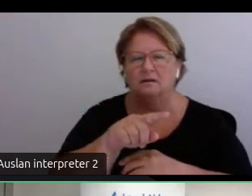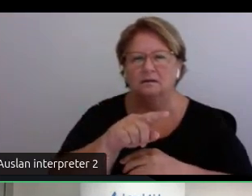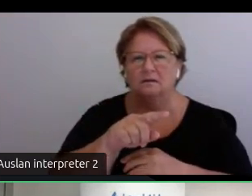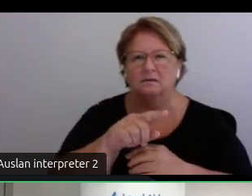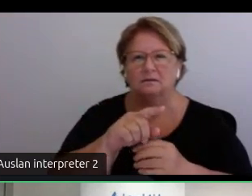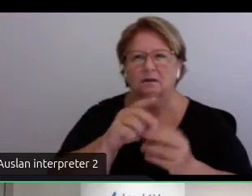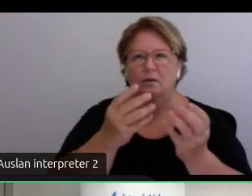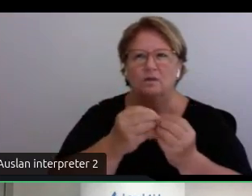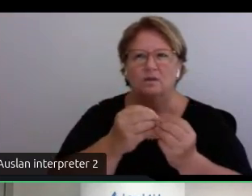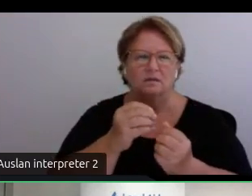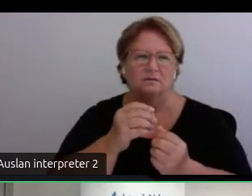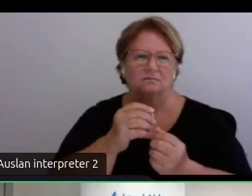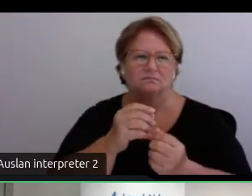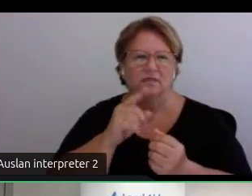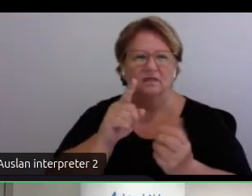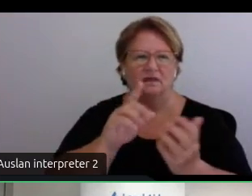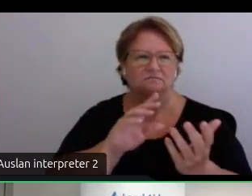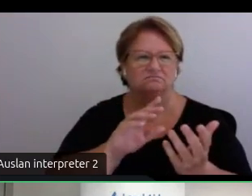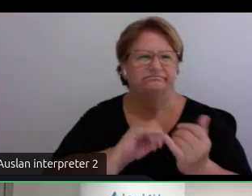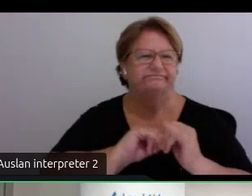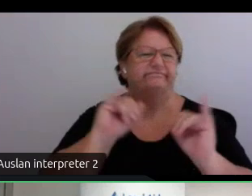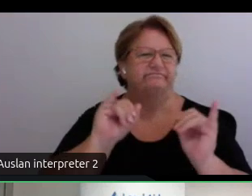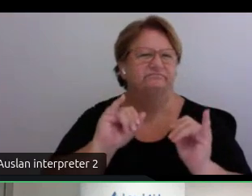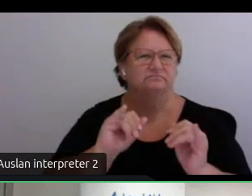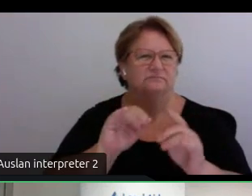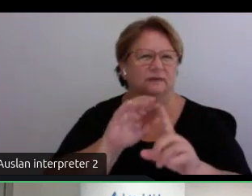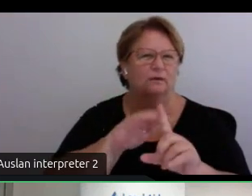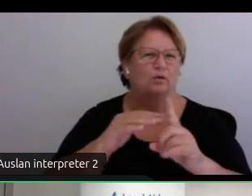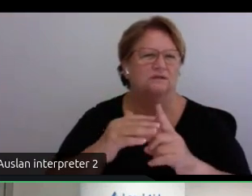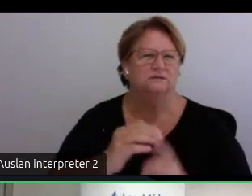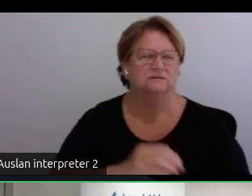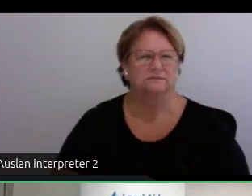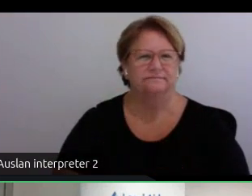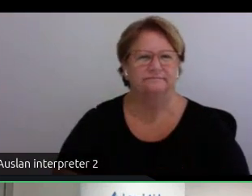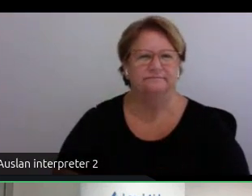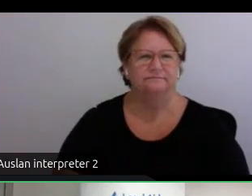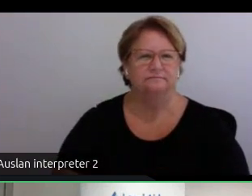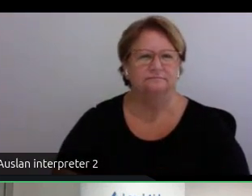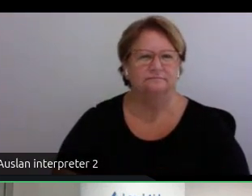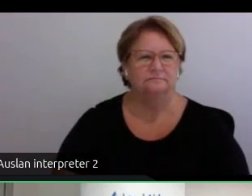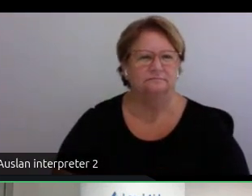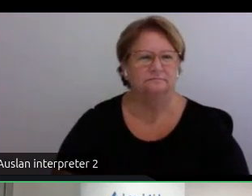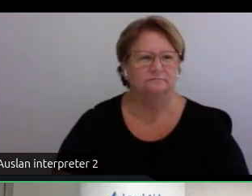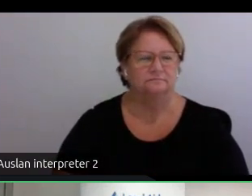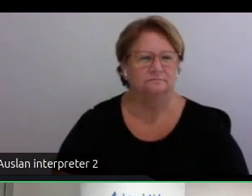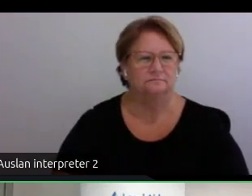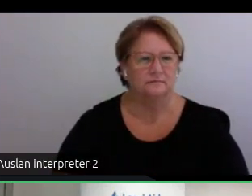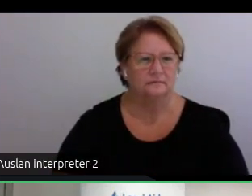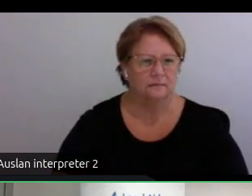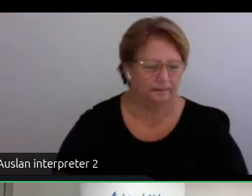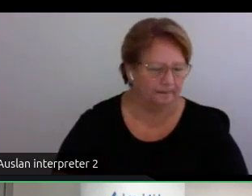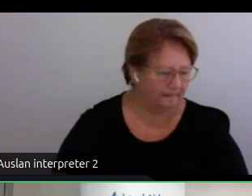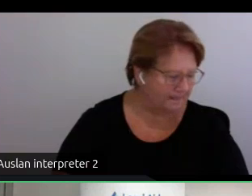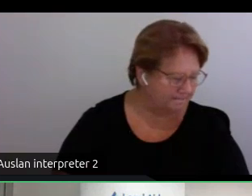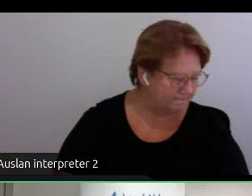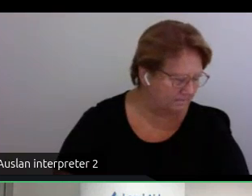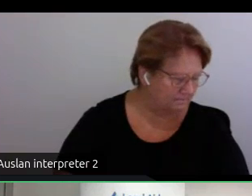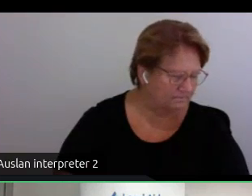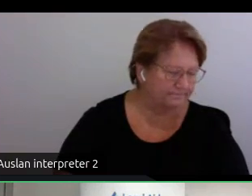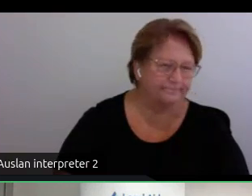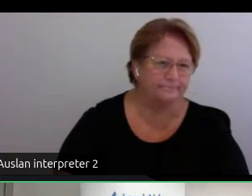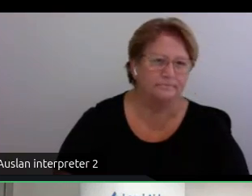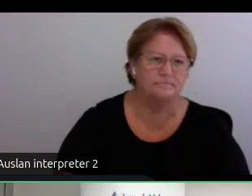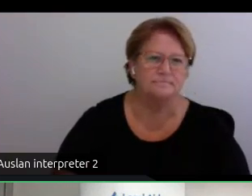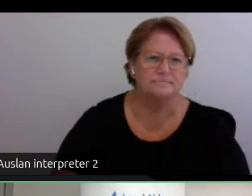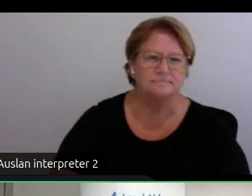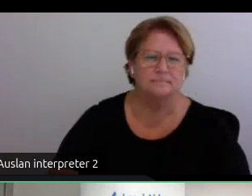um within that broader disaster. Yes. All right, let's delve more deeply into some insurance stuff.